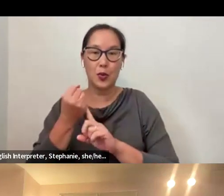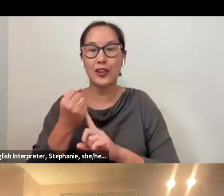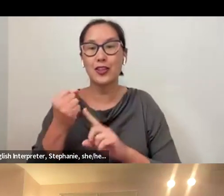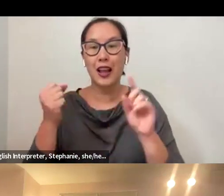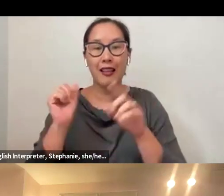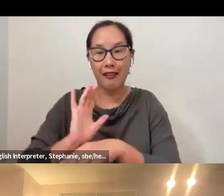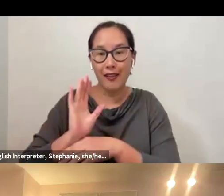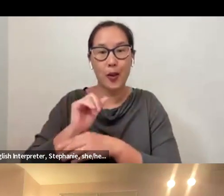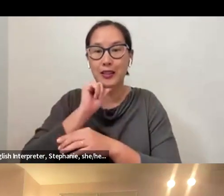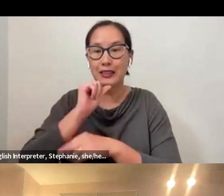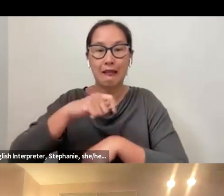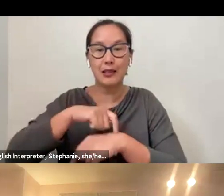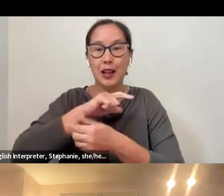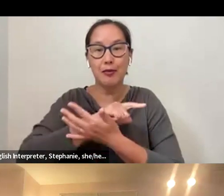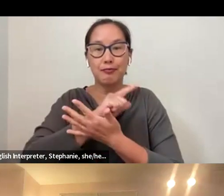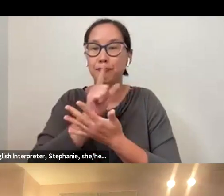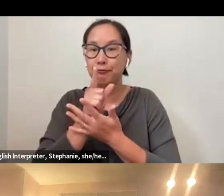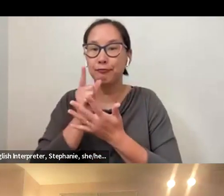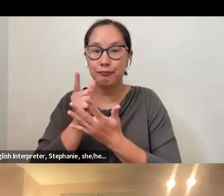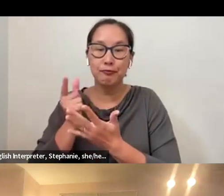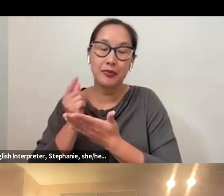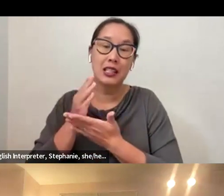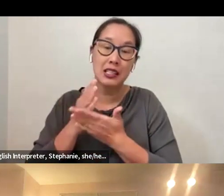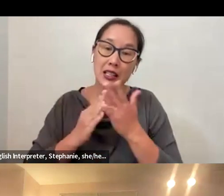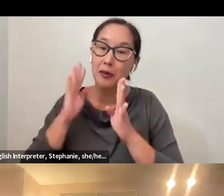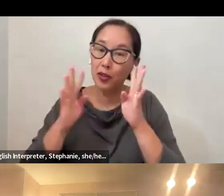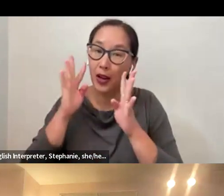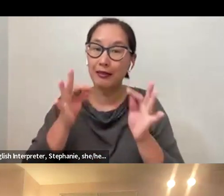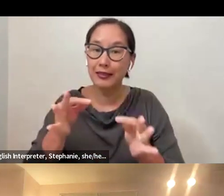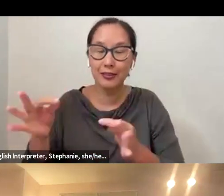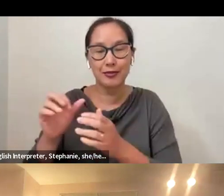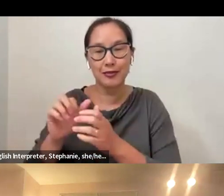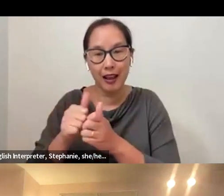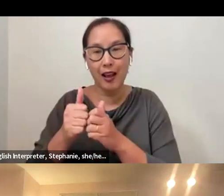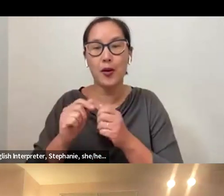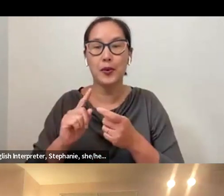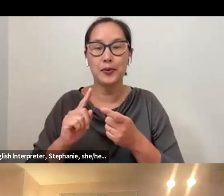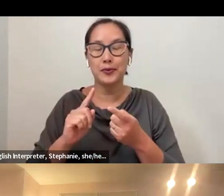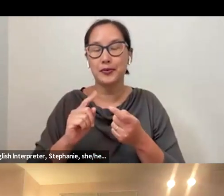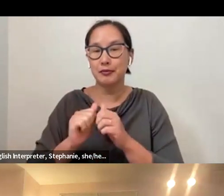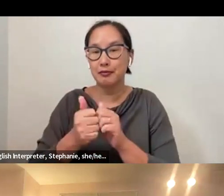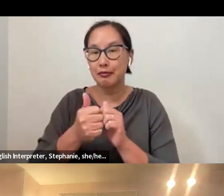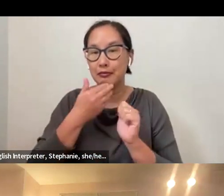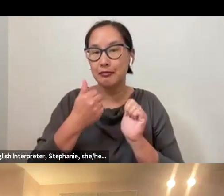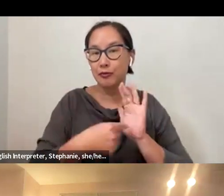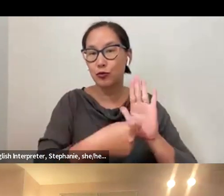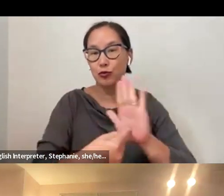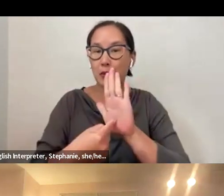There was decisions, creative decisions about how to represent, certain experiences.